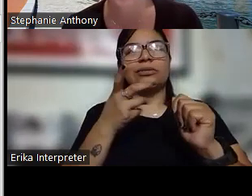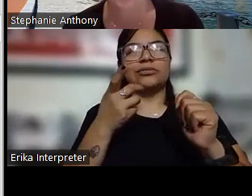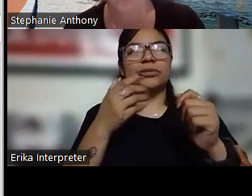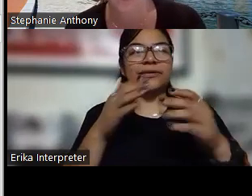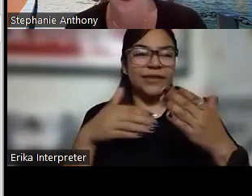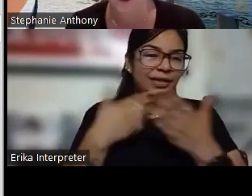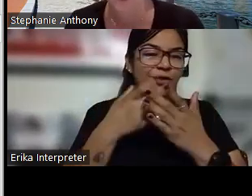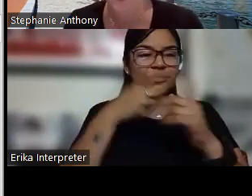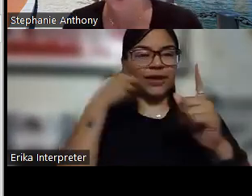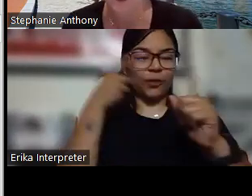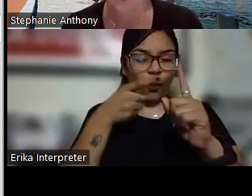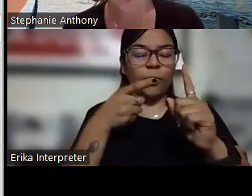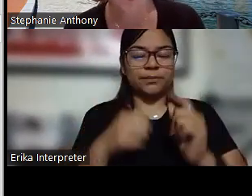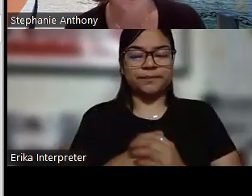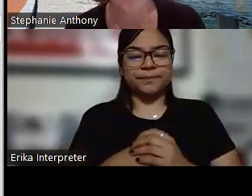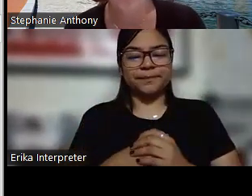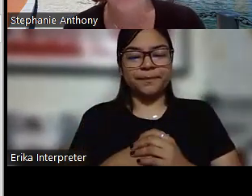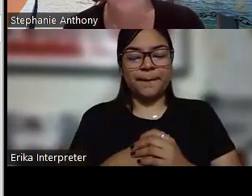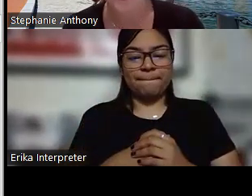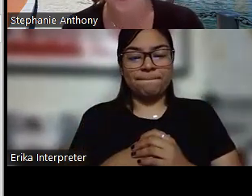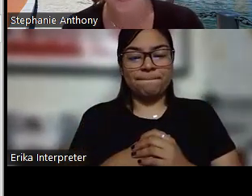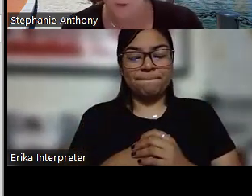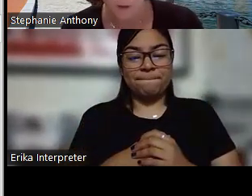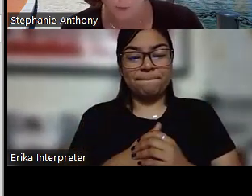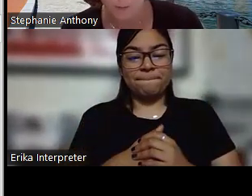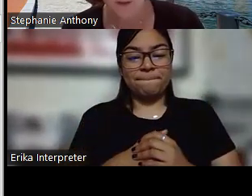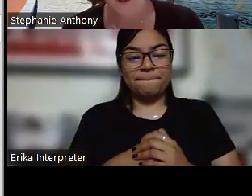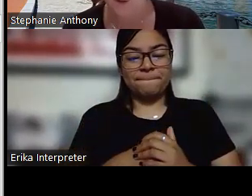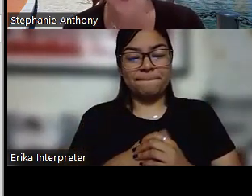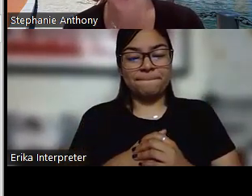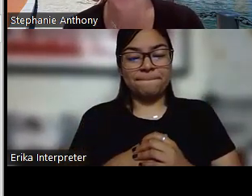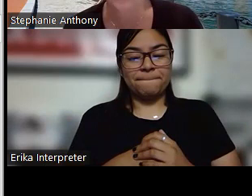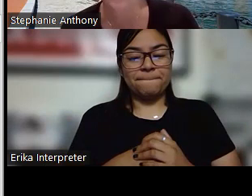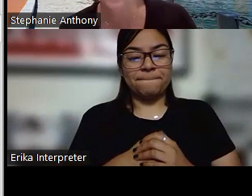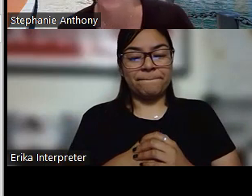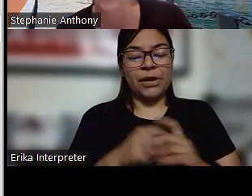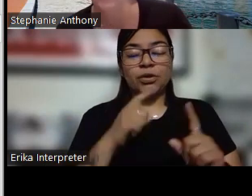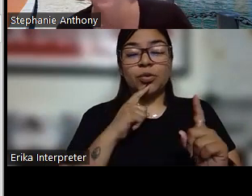particularly the sustainability workg group but ultimately the goal is to strengthen expand and